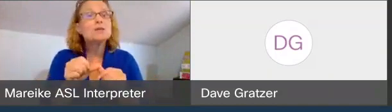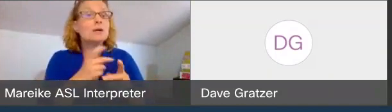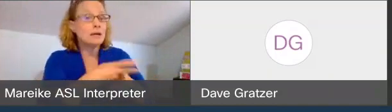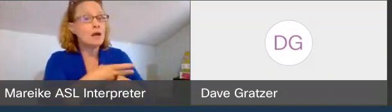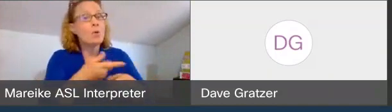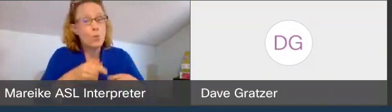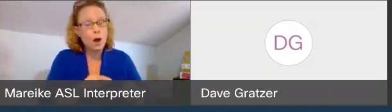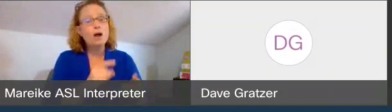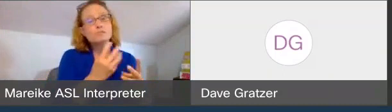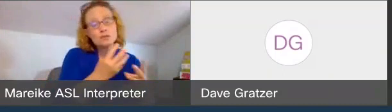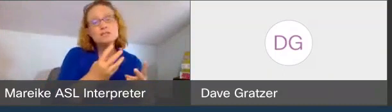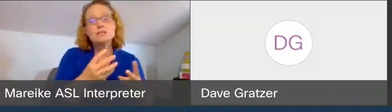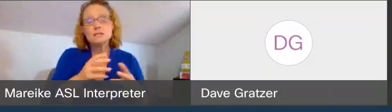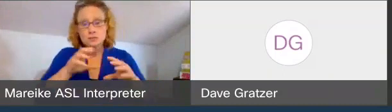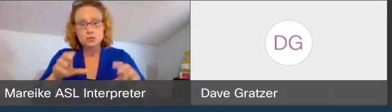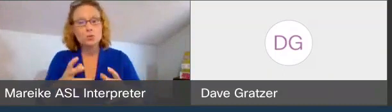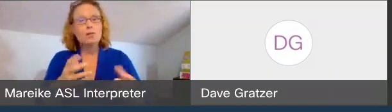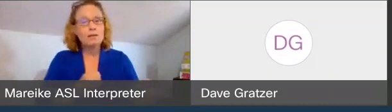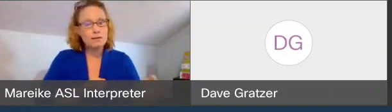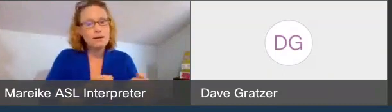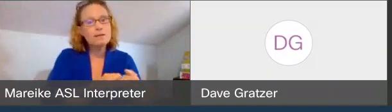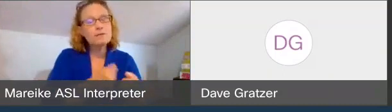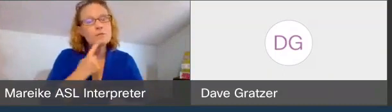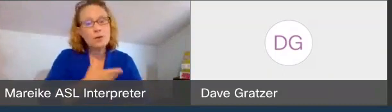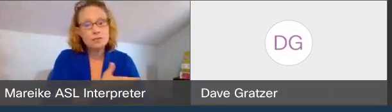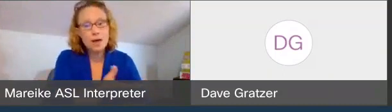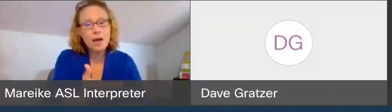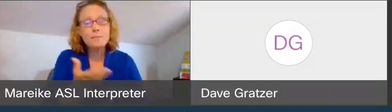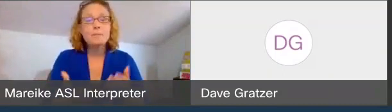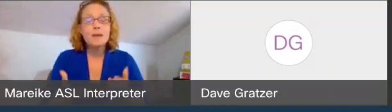do a lot of advocacy for them, maybe to be released back to our program